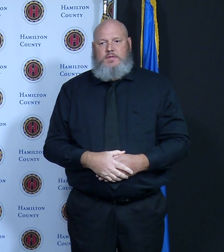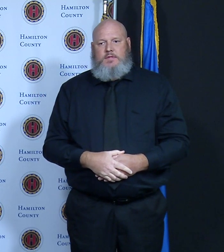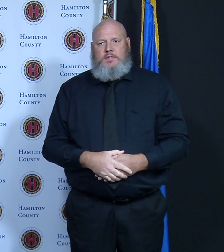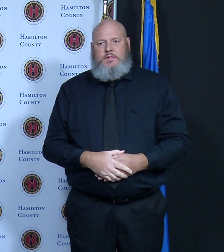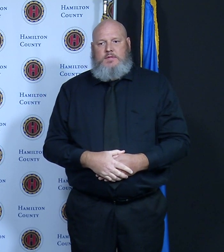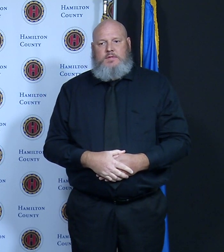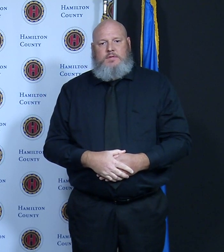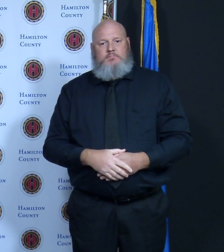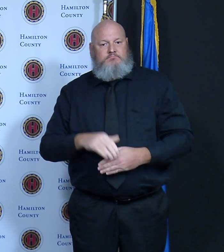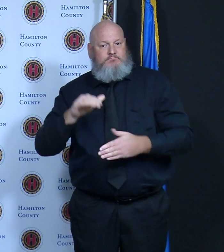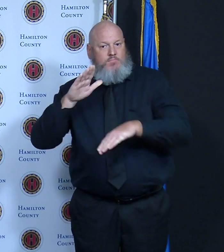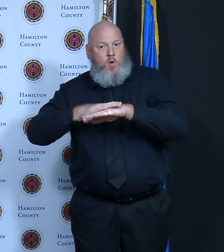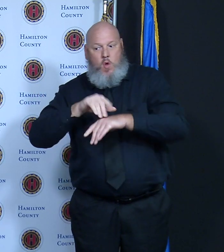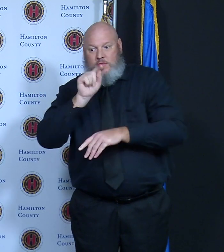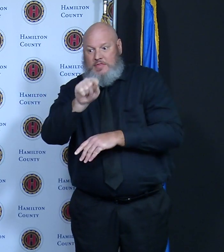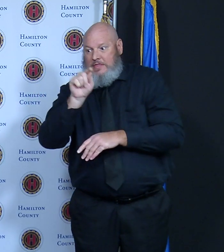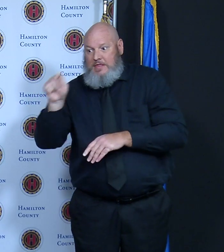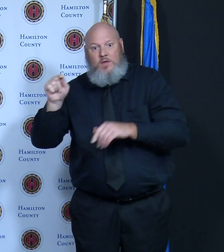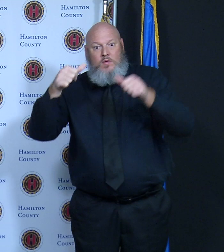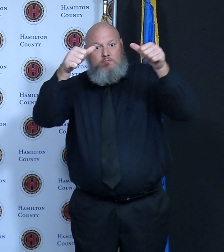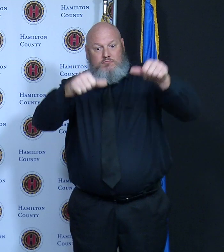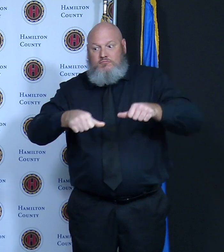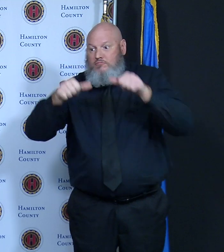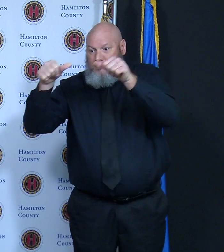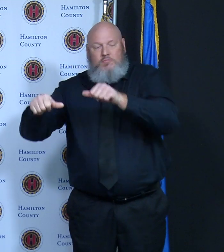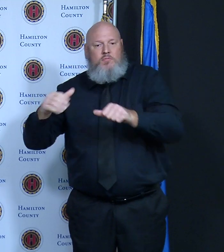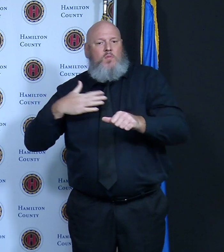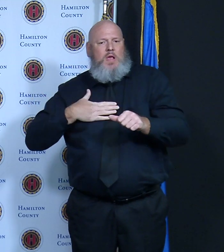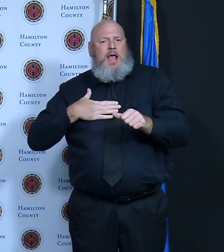local Health Commissioner makes the final decision as to whether